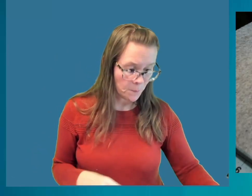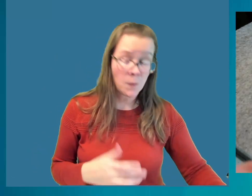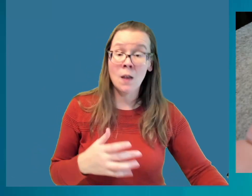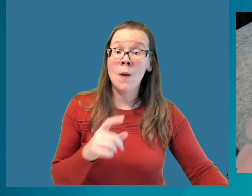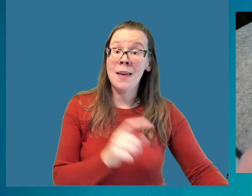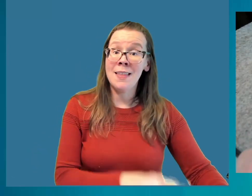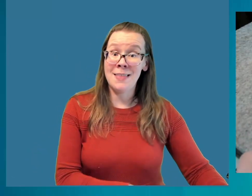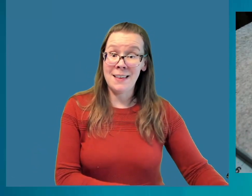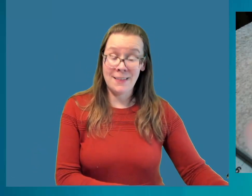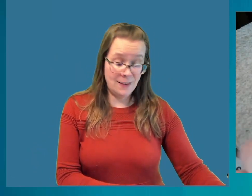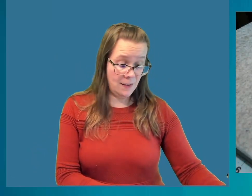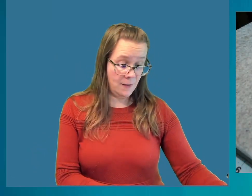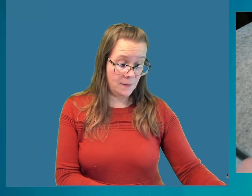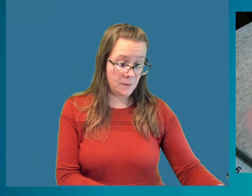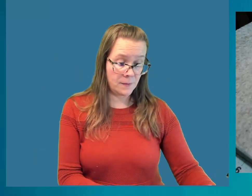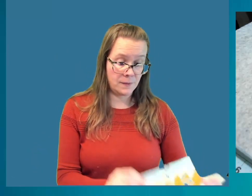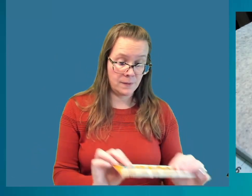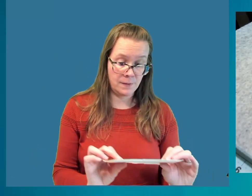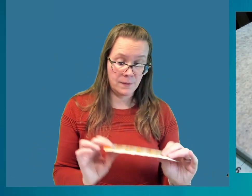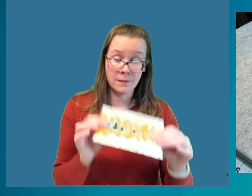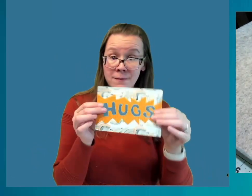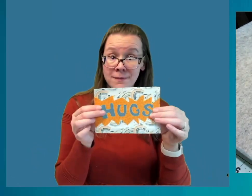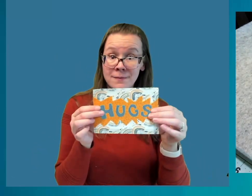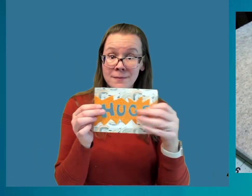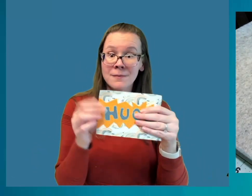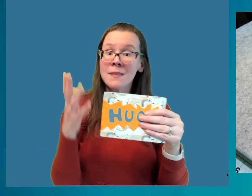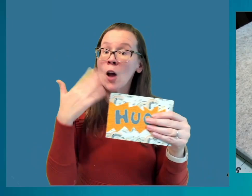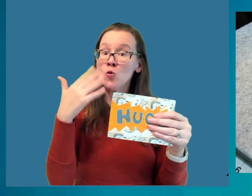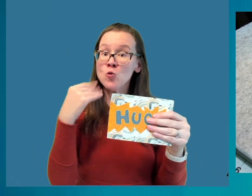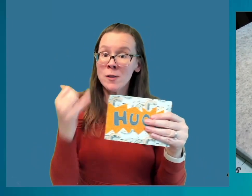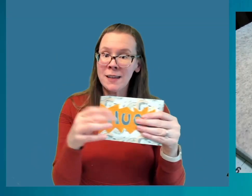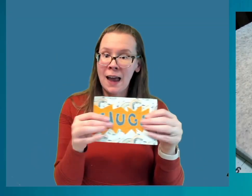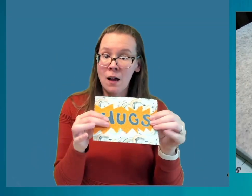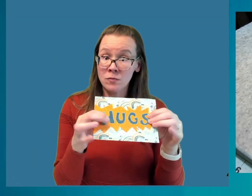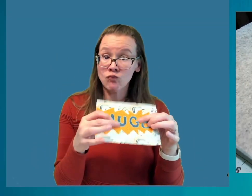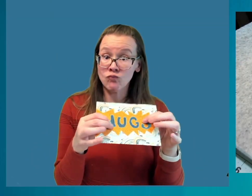time, like doing the zigzag or doing the satin stitch turns out some really cute postcards.